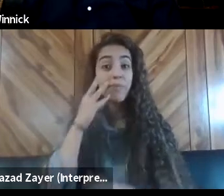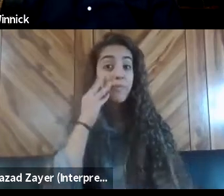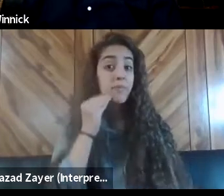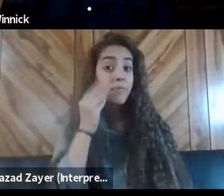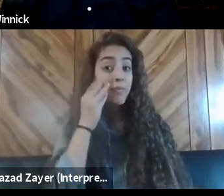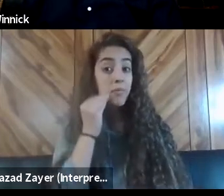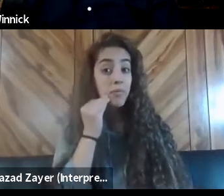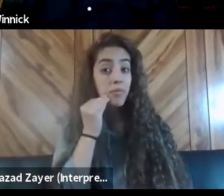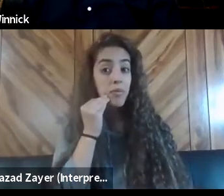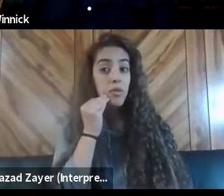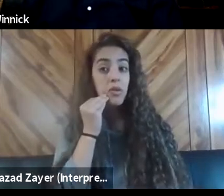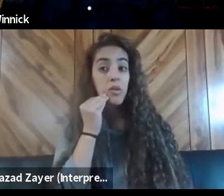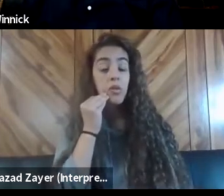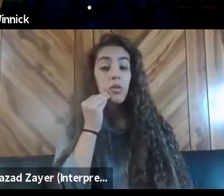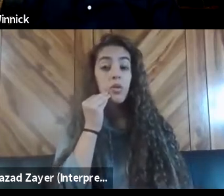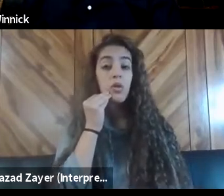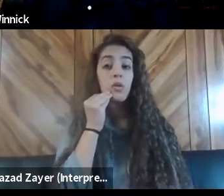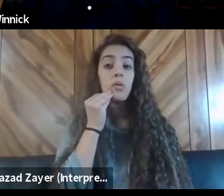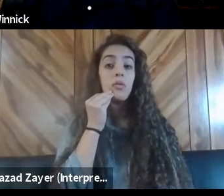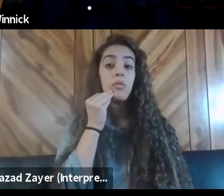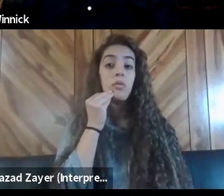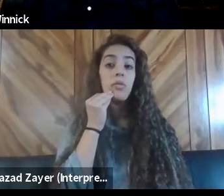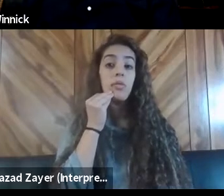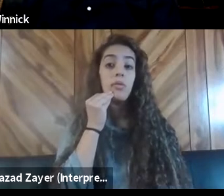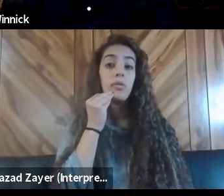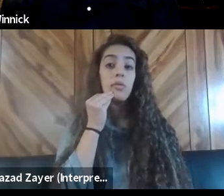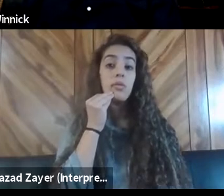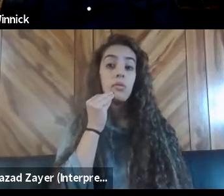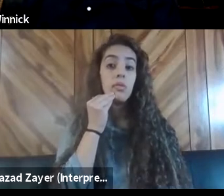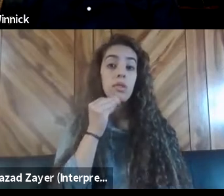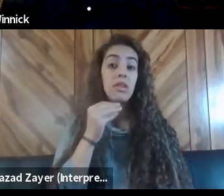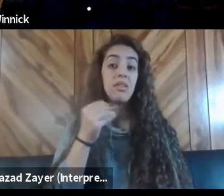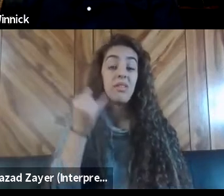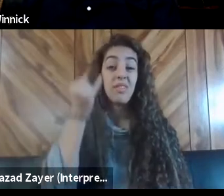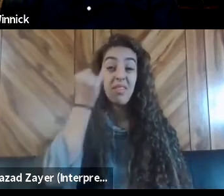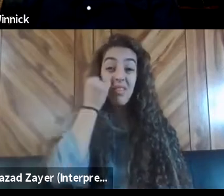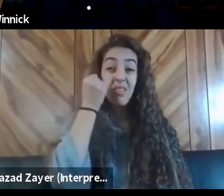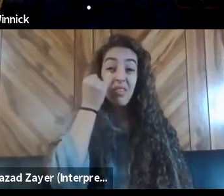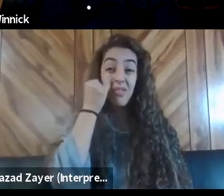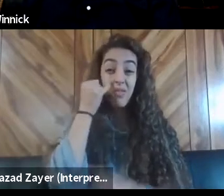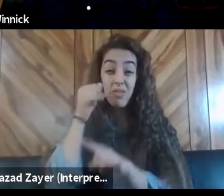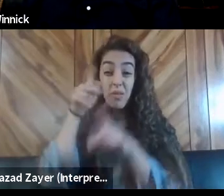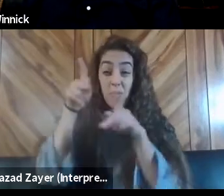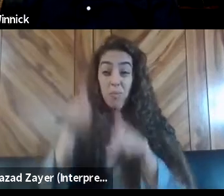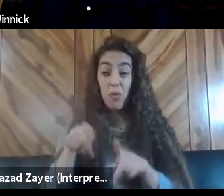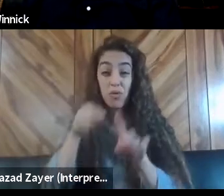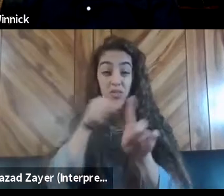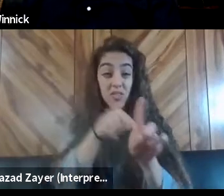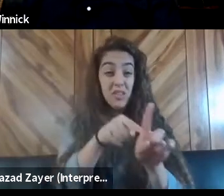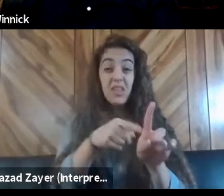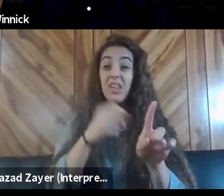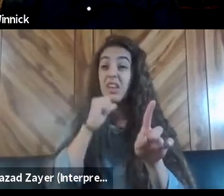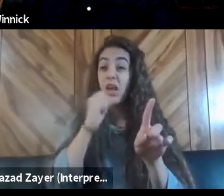understanding lead to the exclusion of your child to service groups experience, etc.